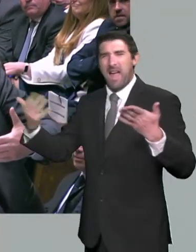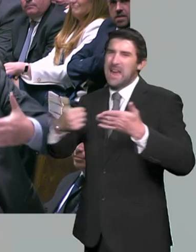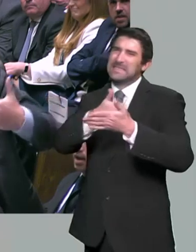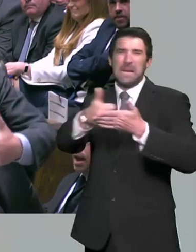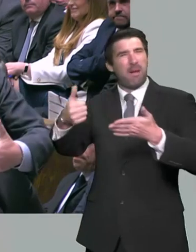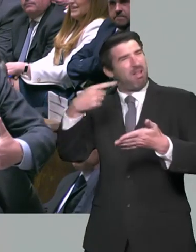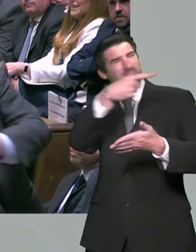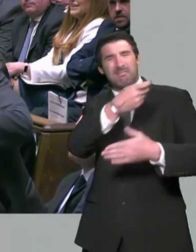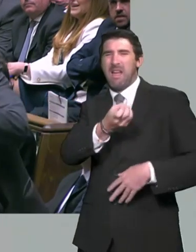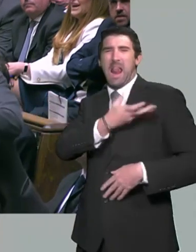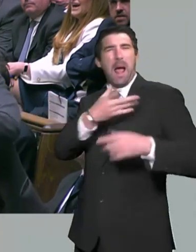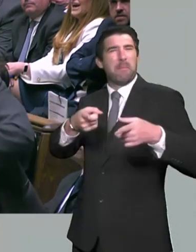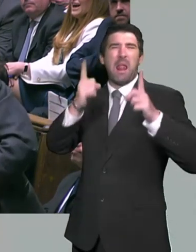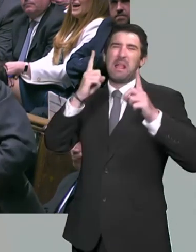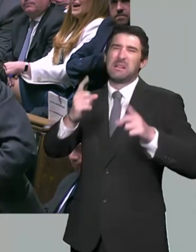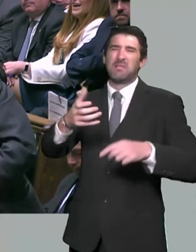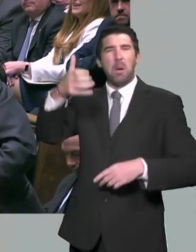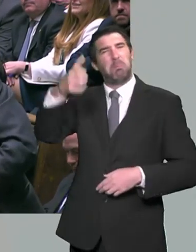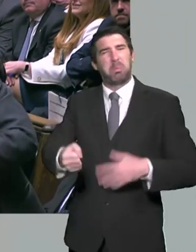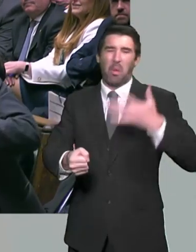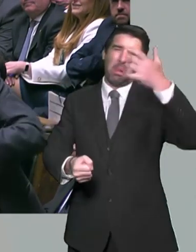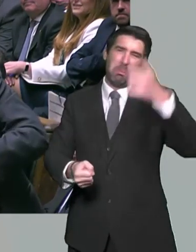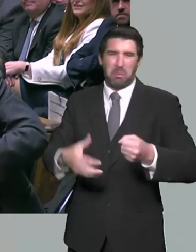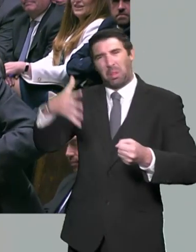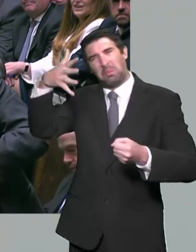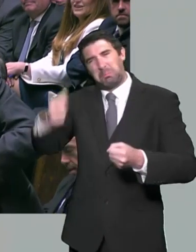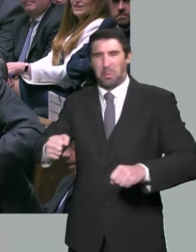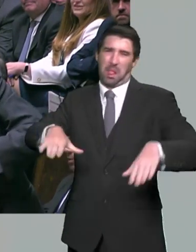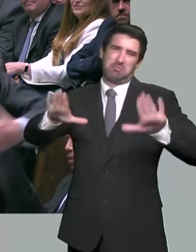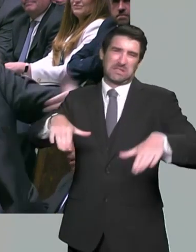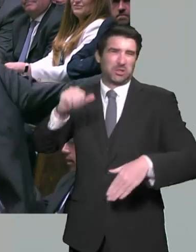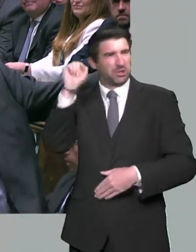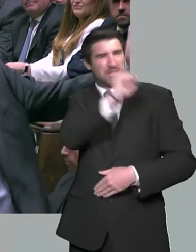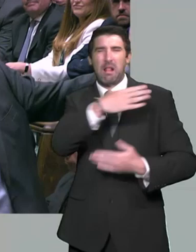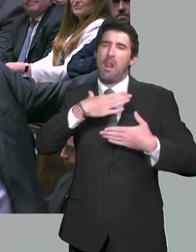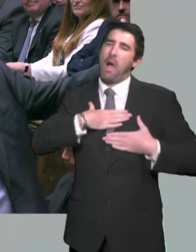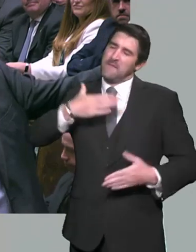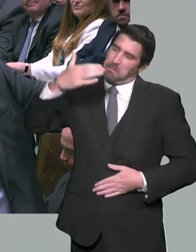We have got the highest employment—the highest payroll employment—[Interruption.]